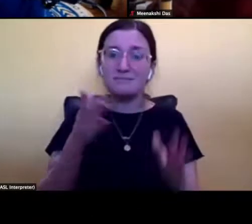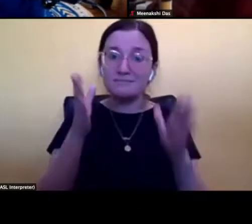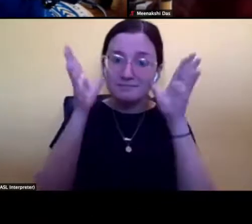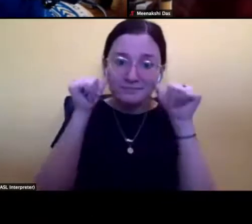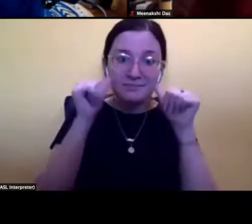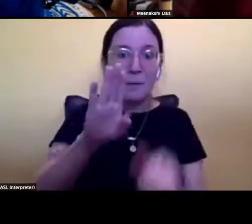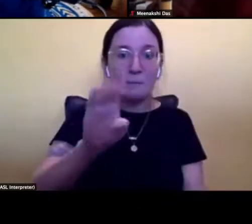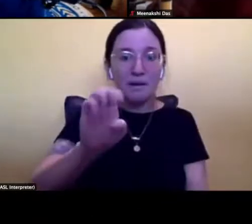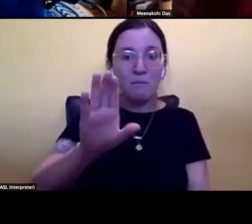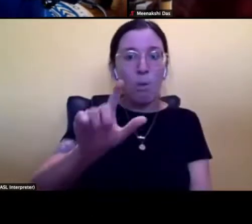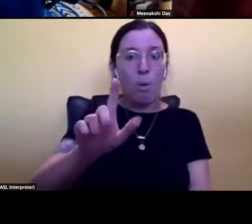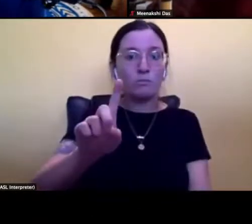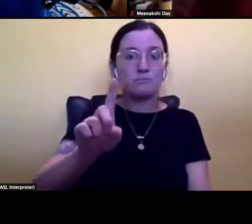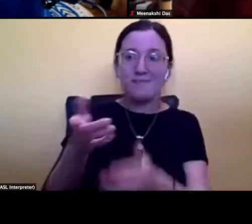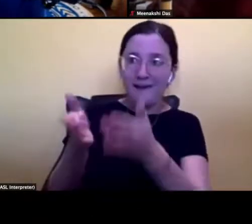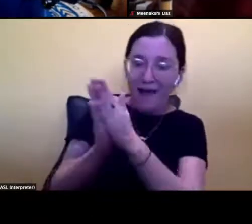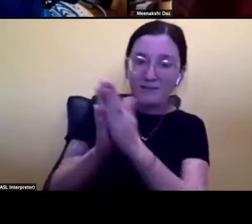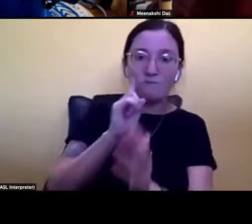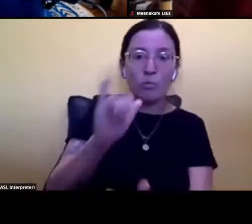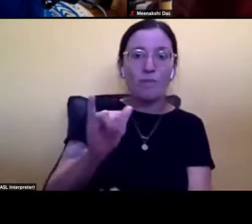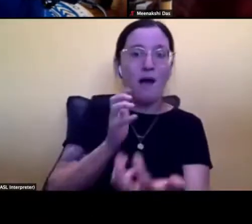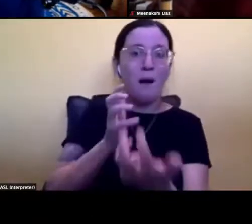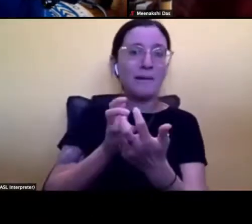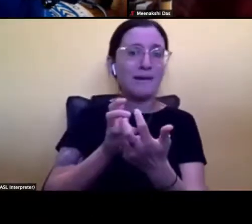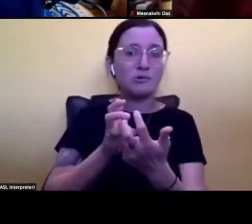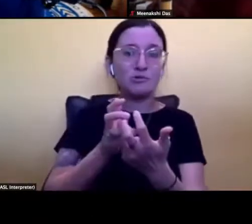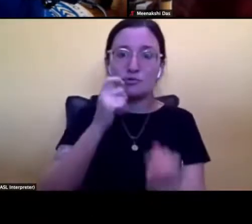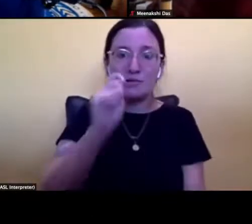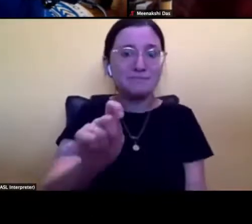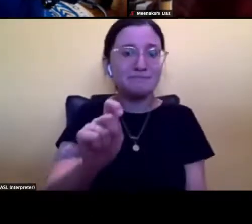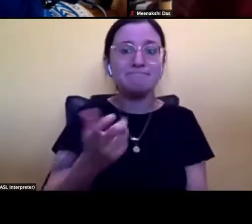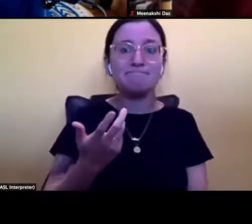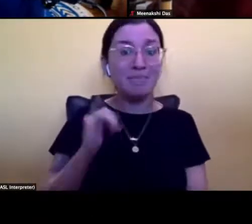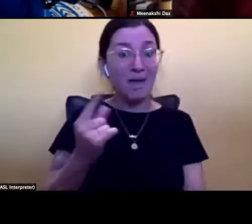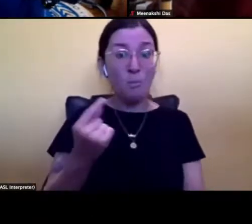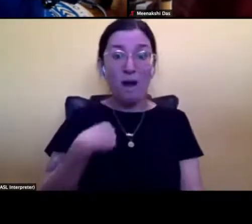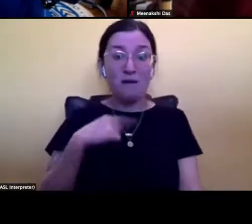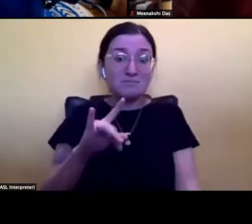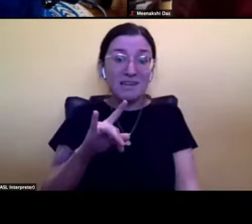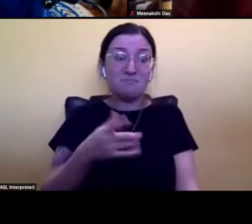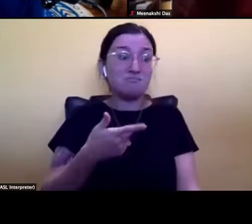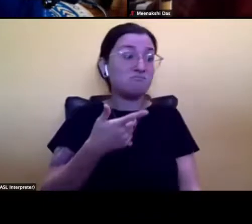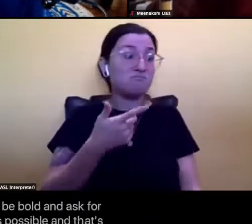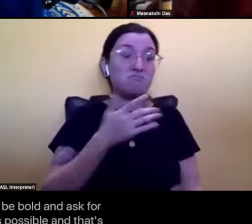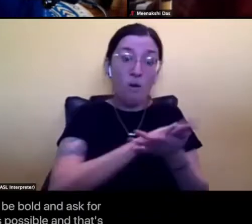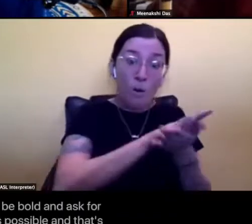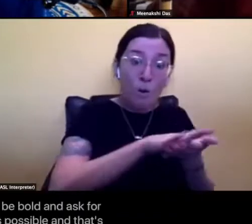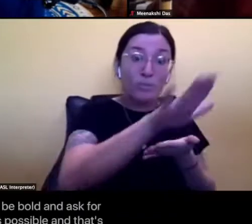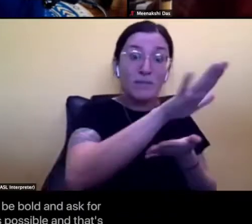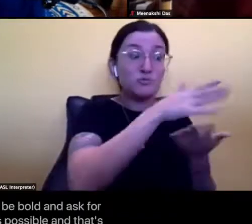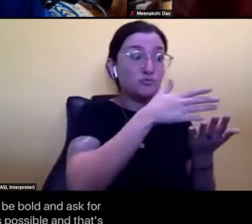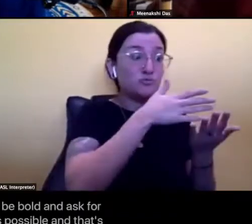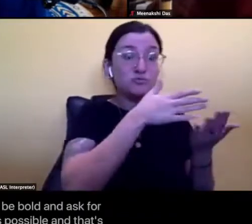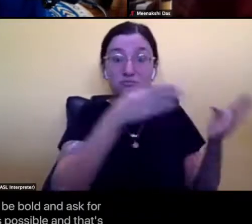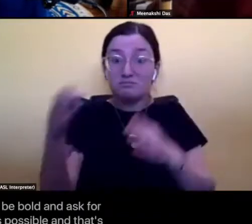what I've done in my workplace and that's what I did while in college as well.